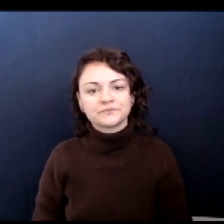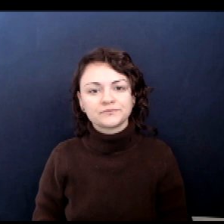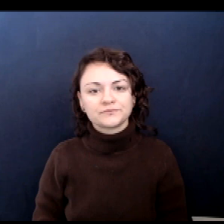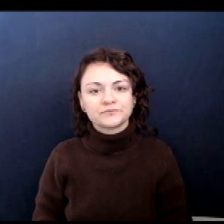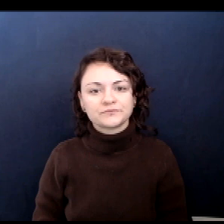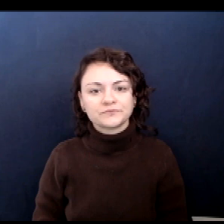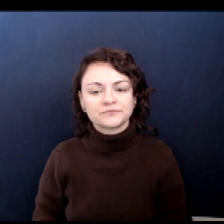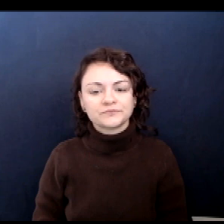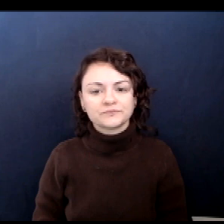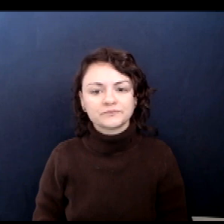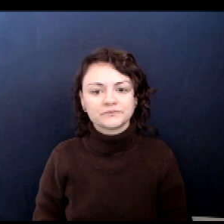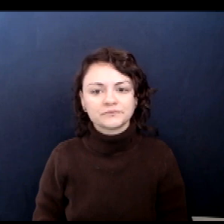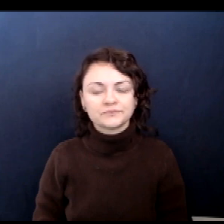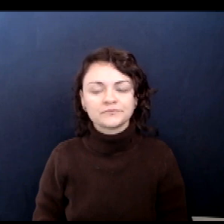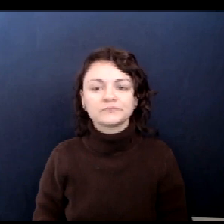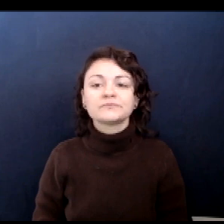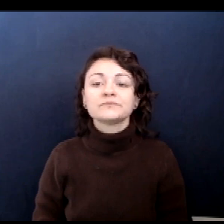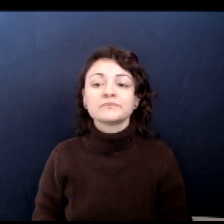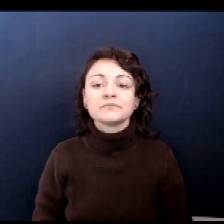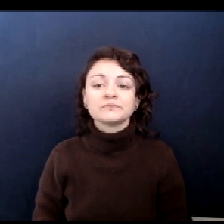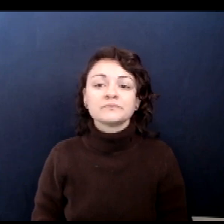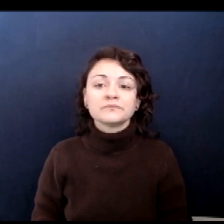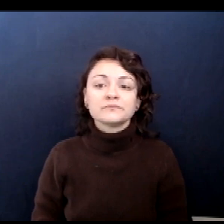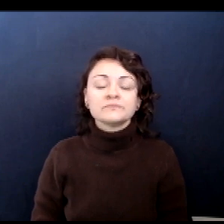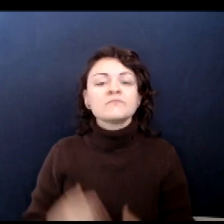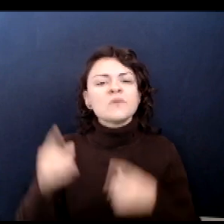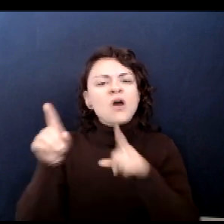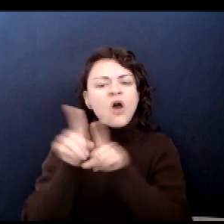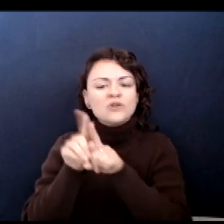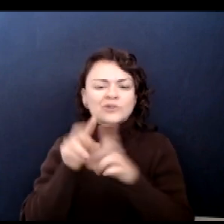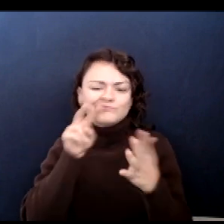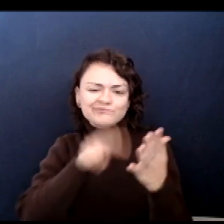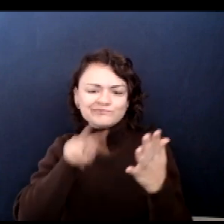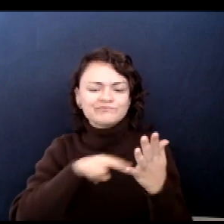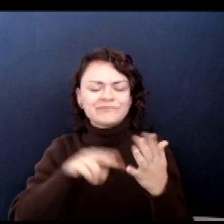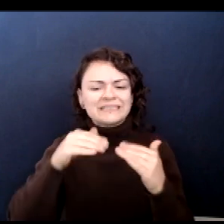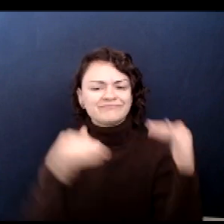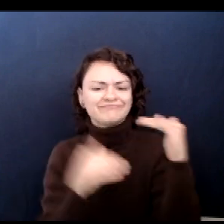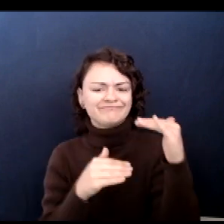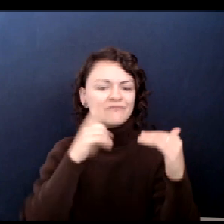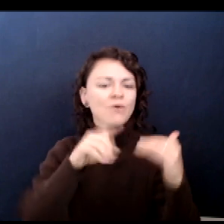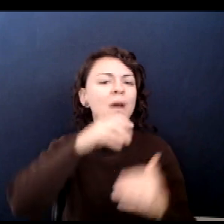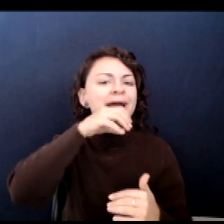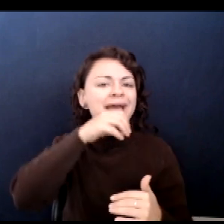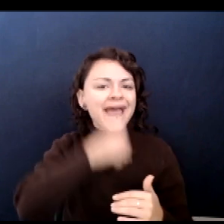We also wanted to look at disparities that exist between age ranges of these two groups.